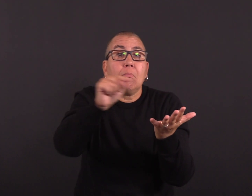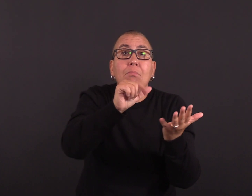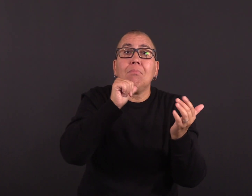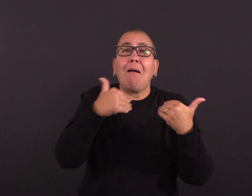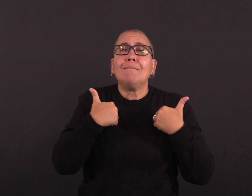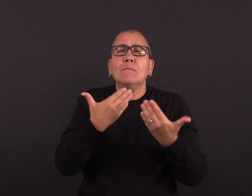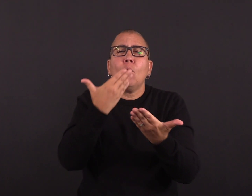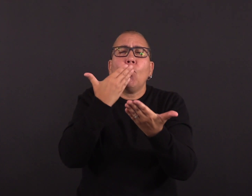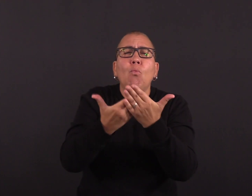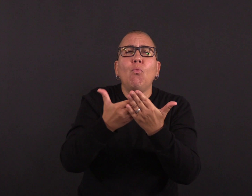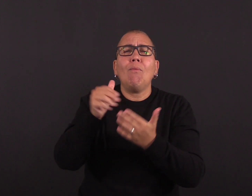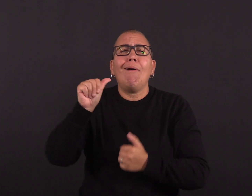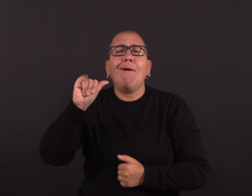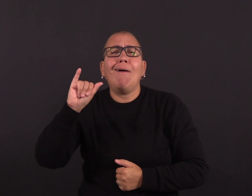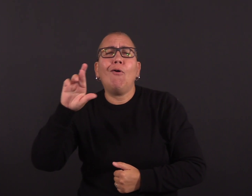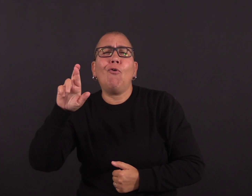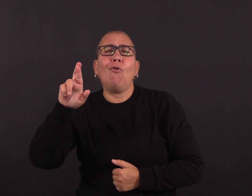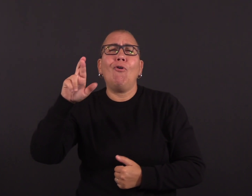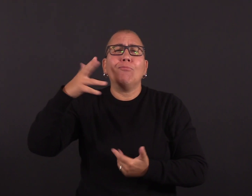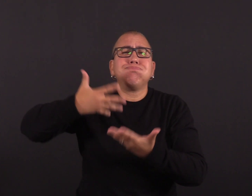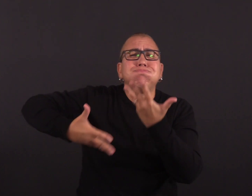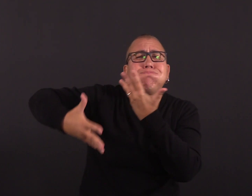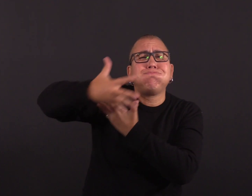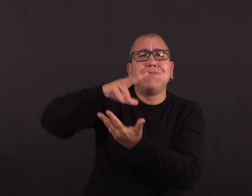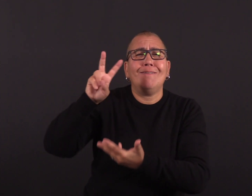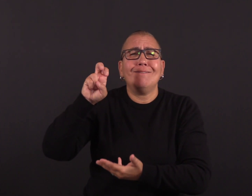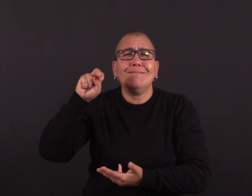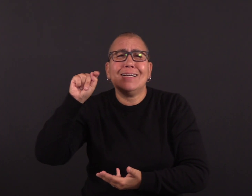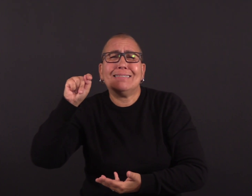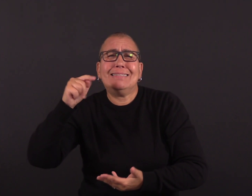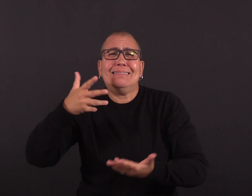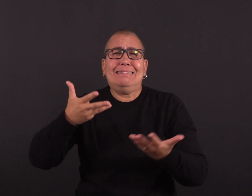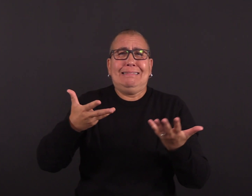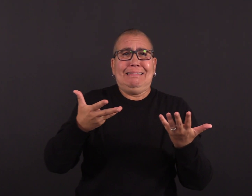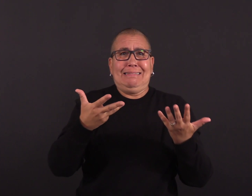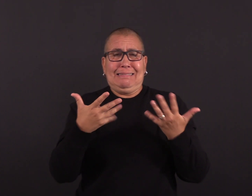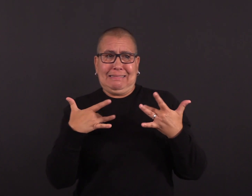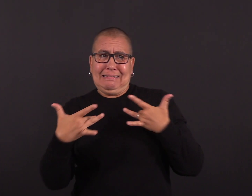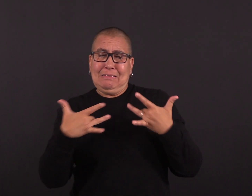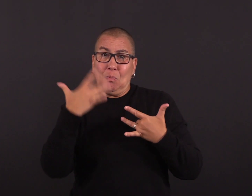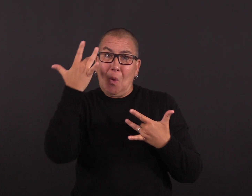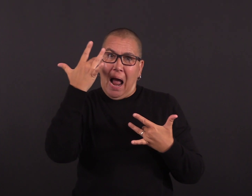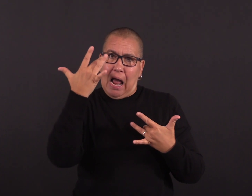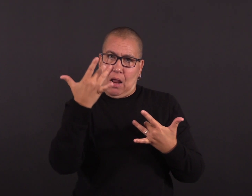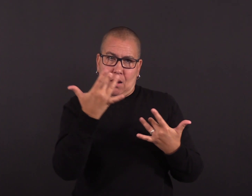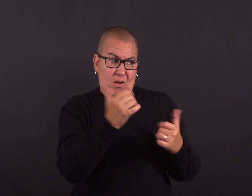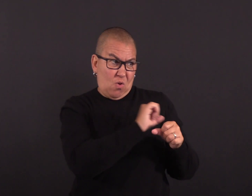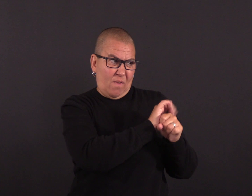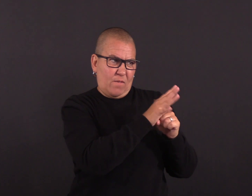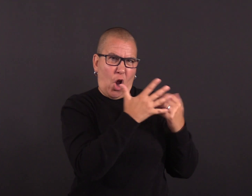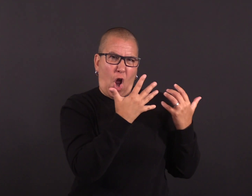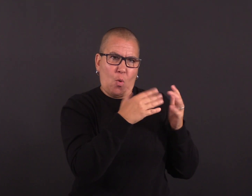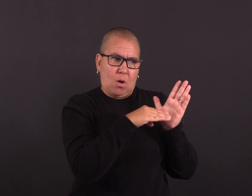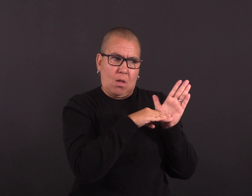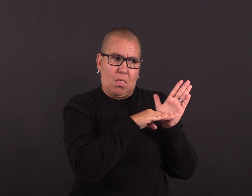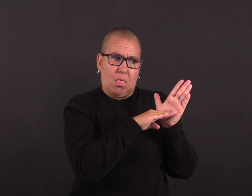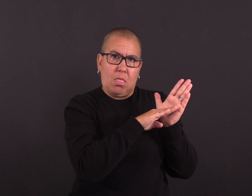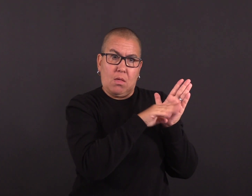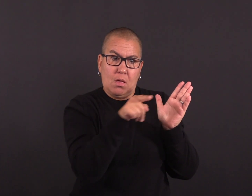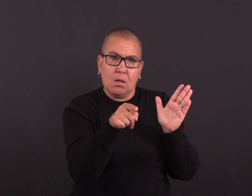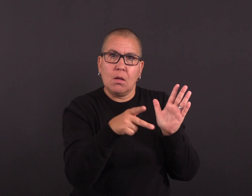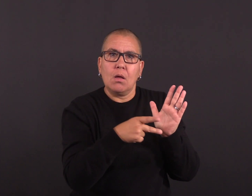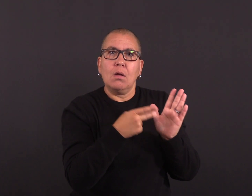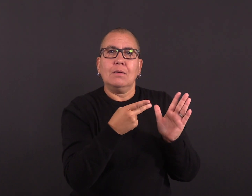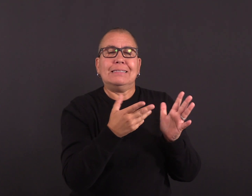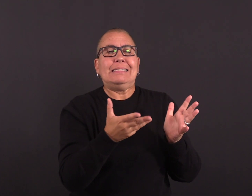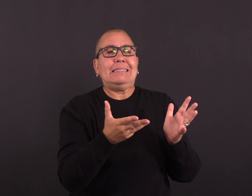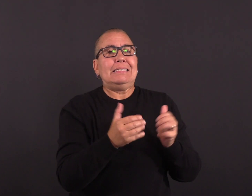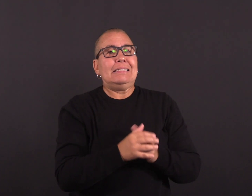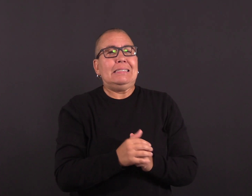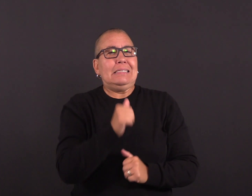A new variant, BA.2.86, has captured scientists’ attention because it’s highly mutated, but so